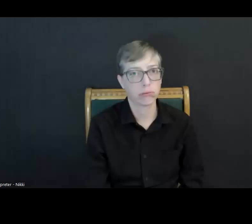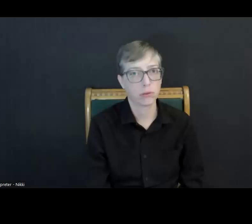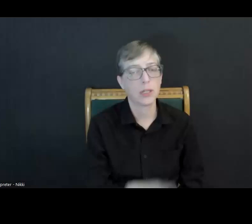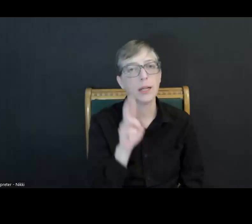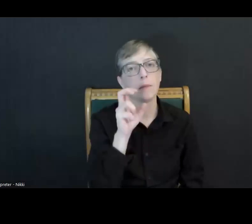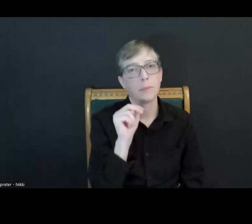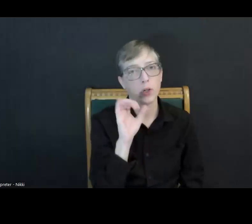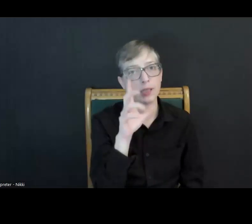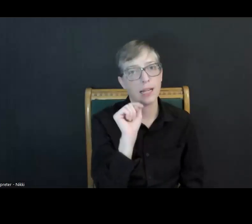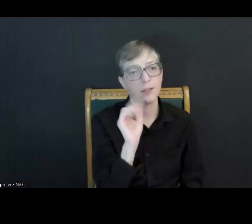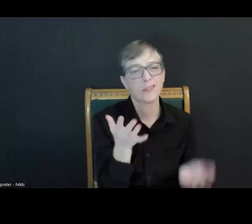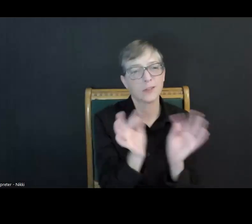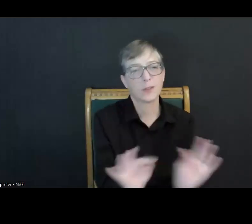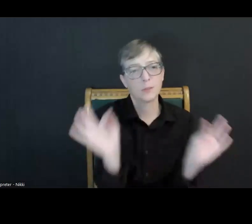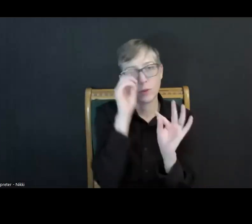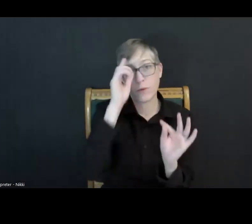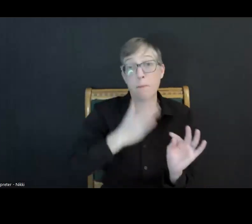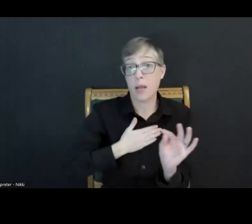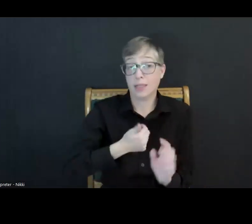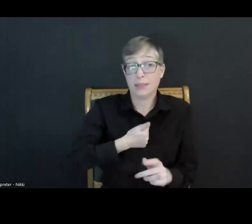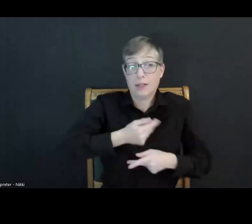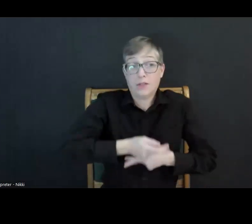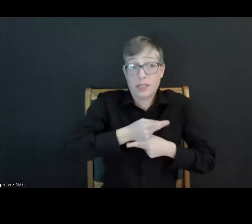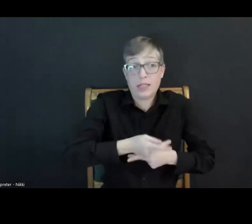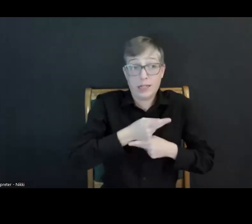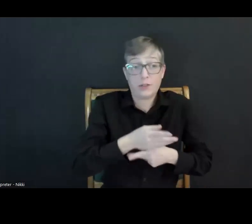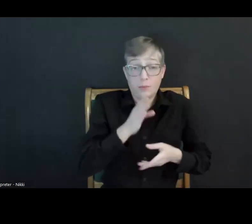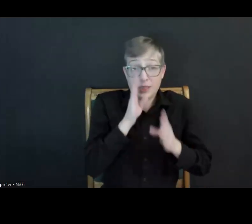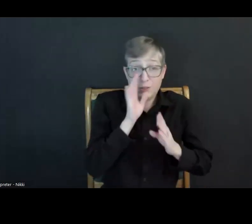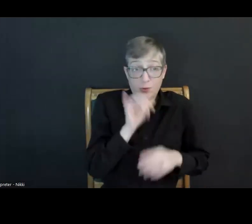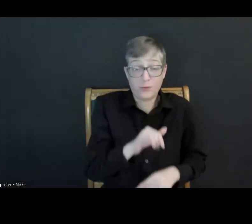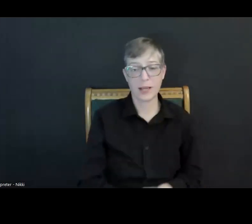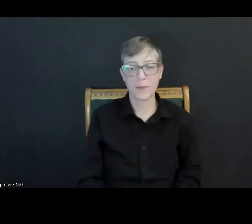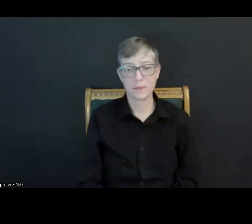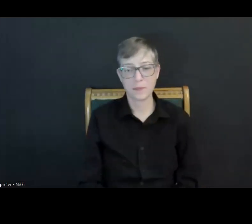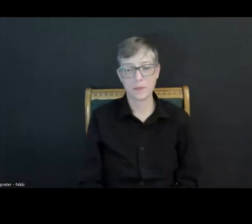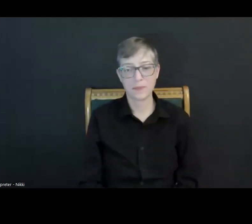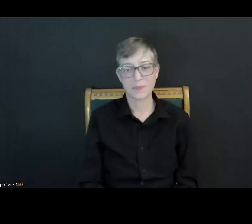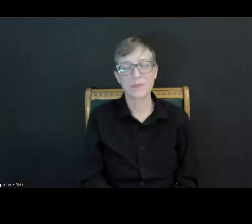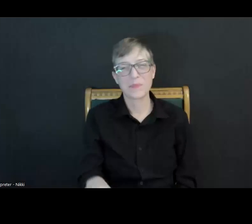selfcare thank you very much for a wonderful presentation today I